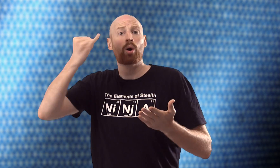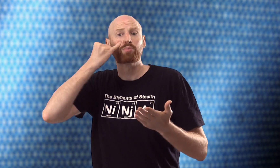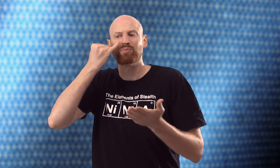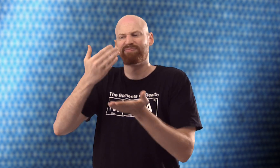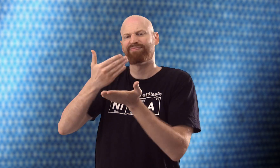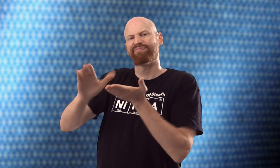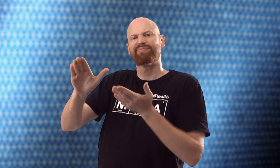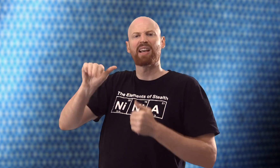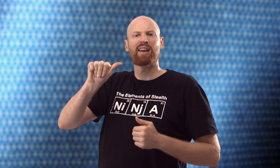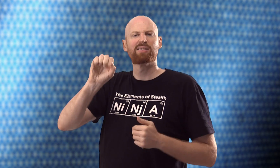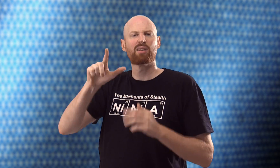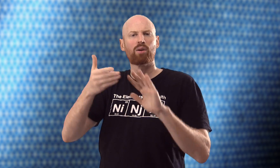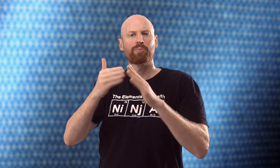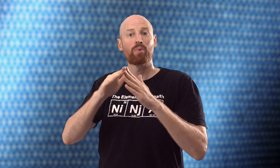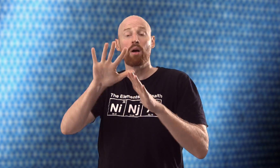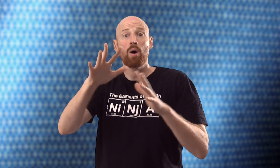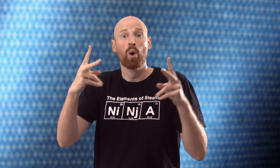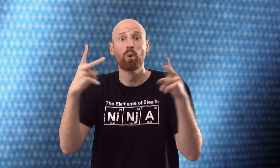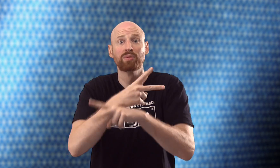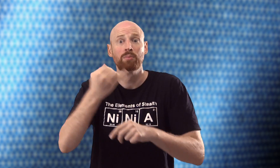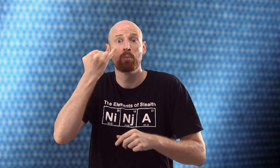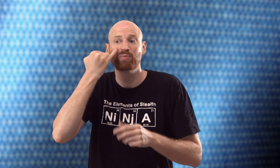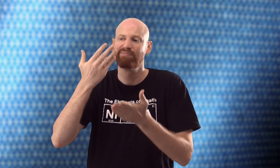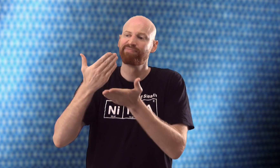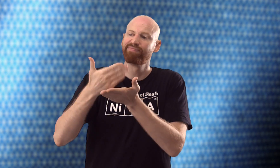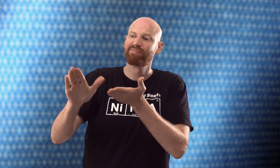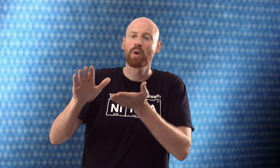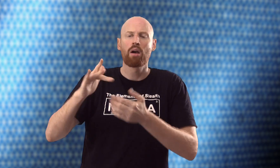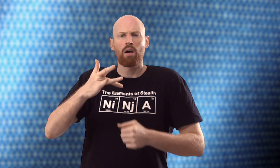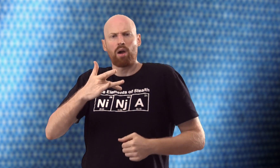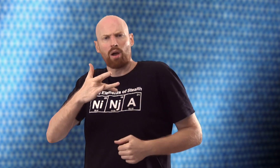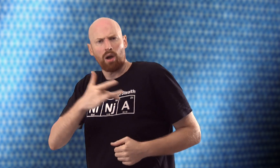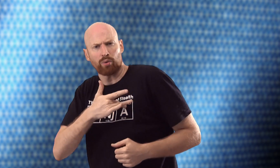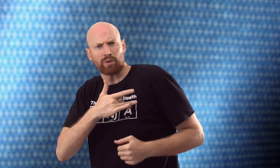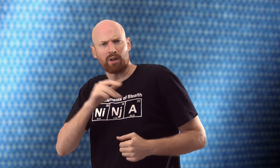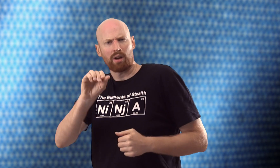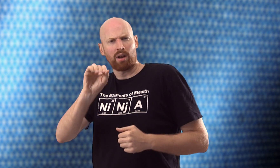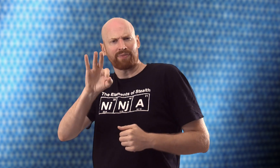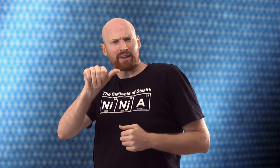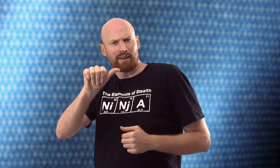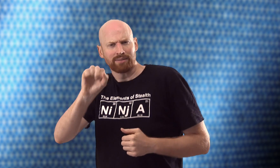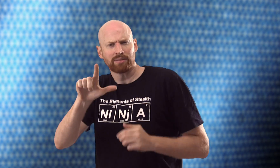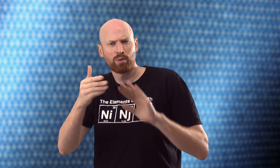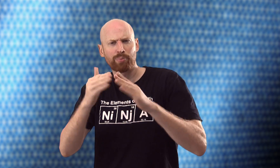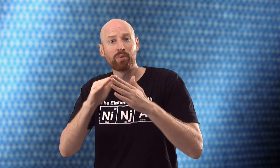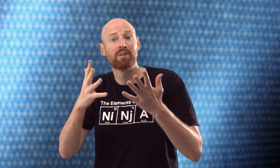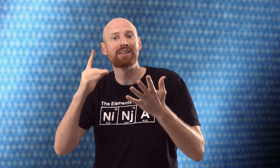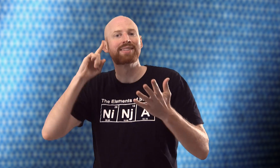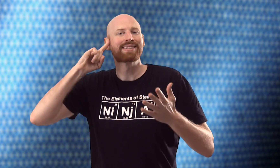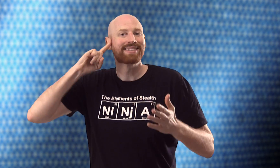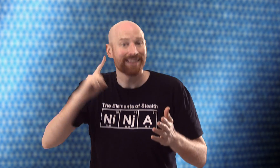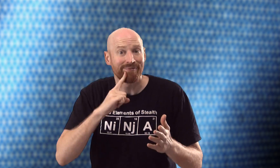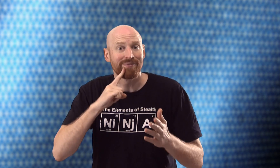Community. If I were to spurn the ASL Community or even worse, if I were to discount the heart of the ASL